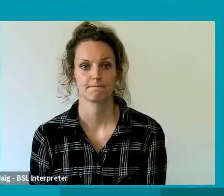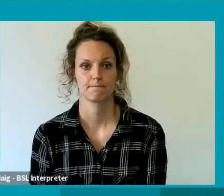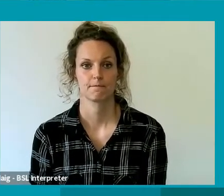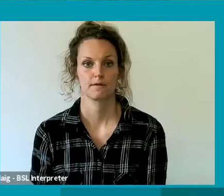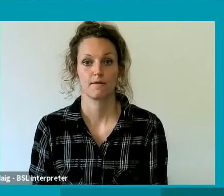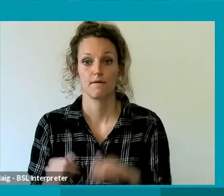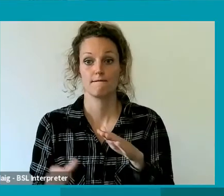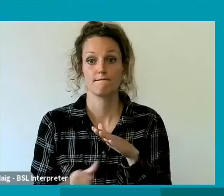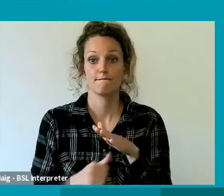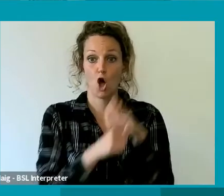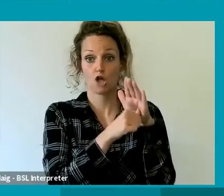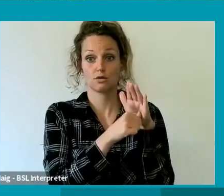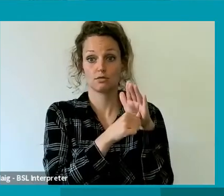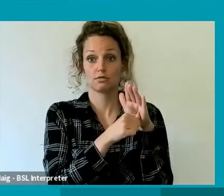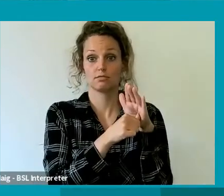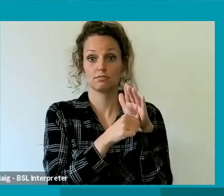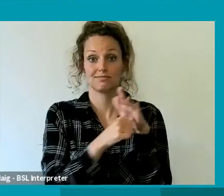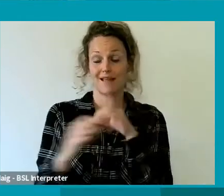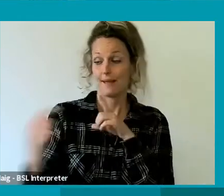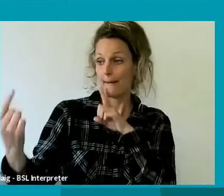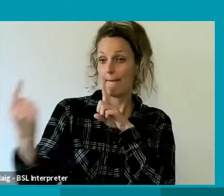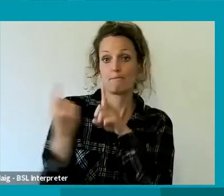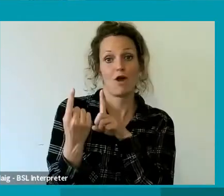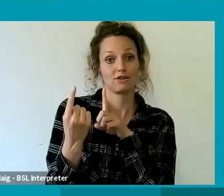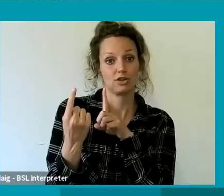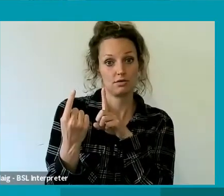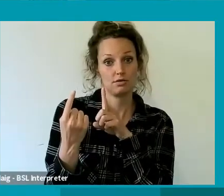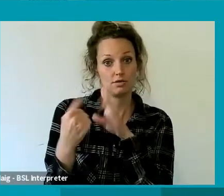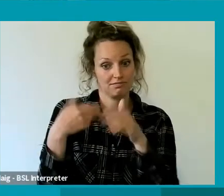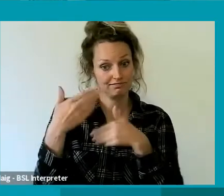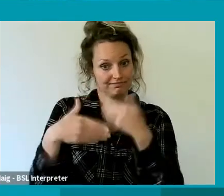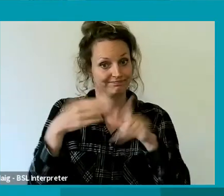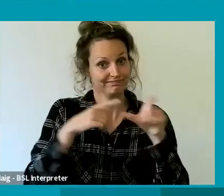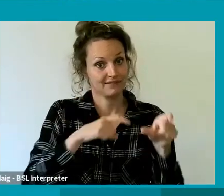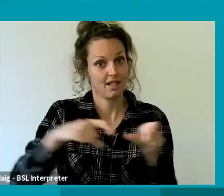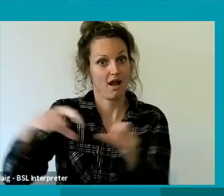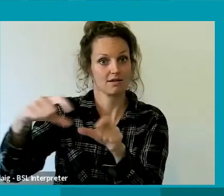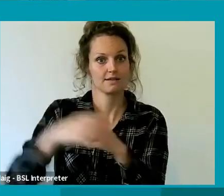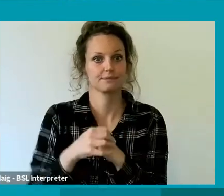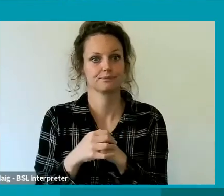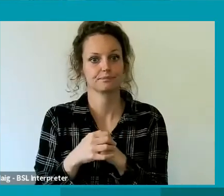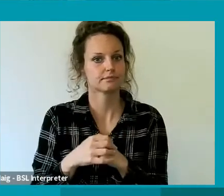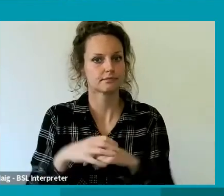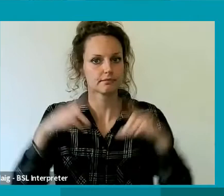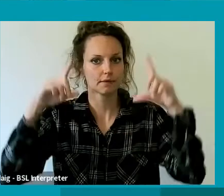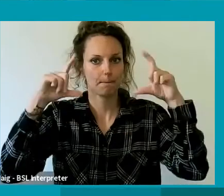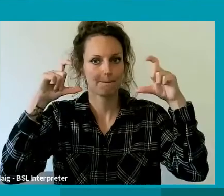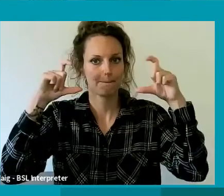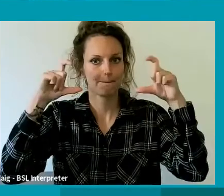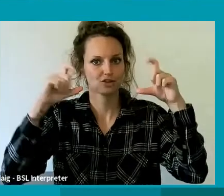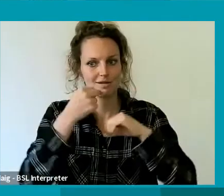A picture tells 1000 words. So. What does your profile and